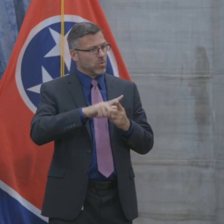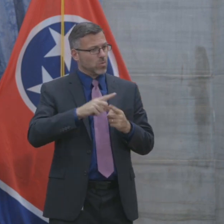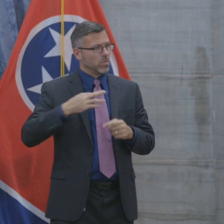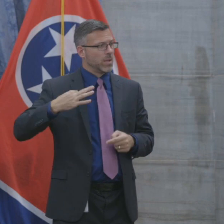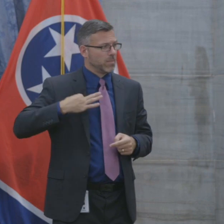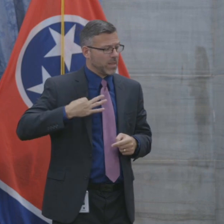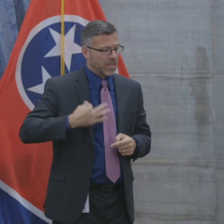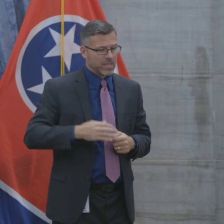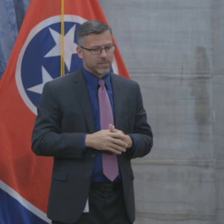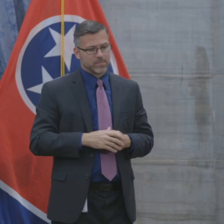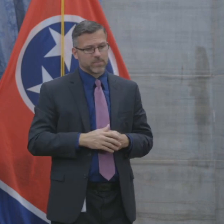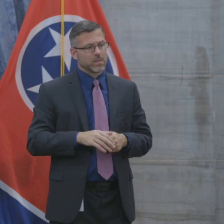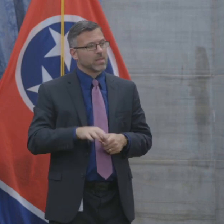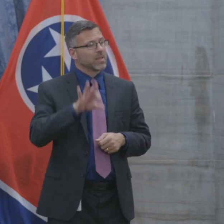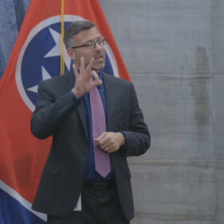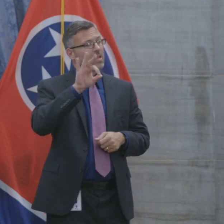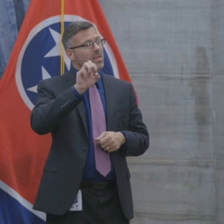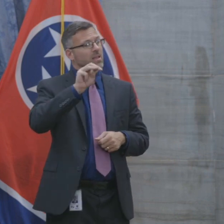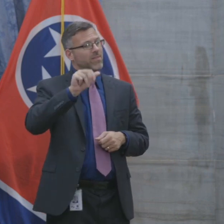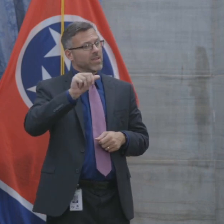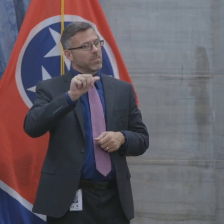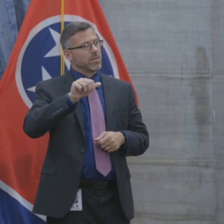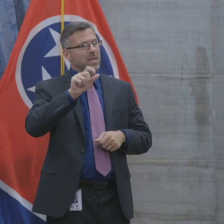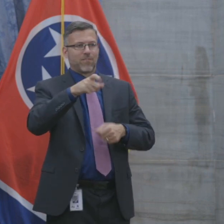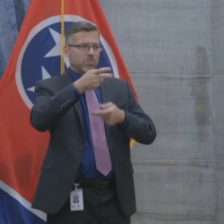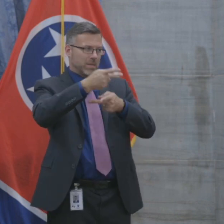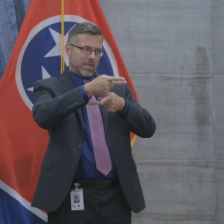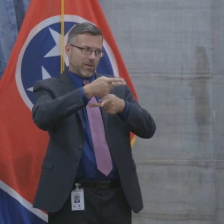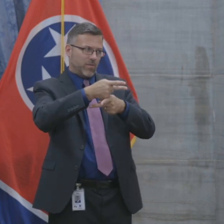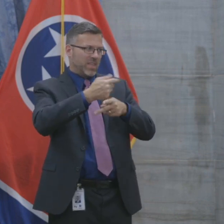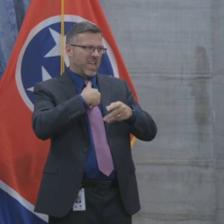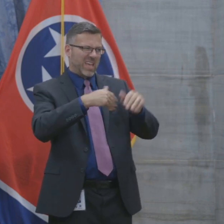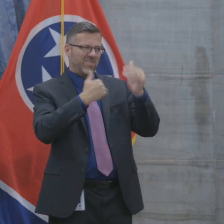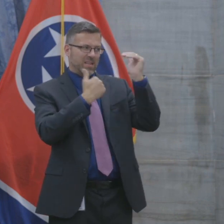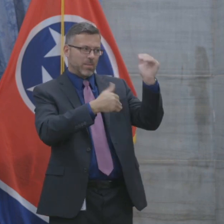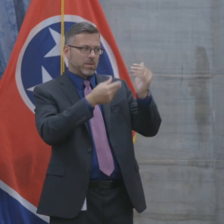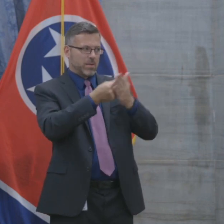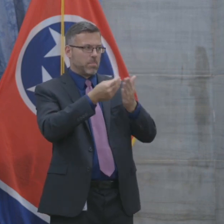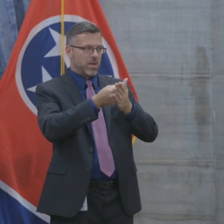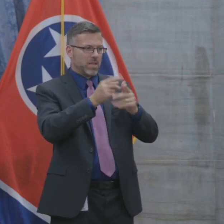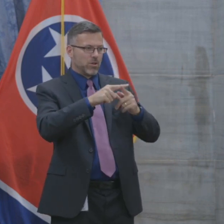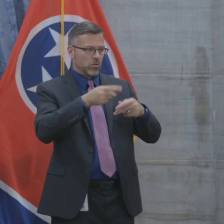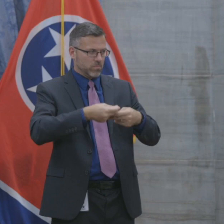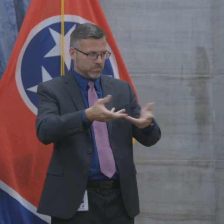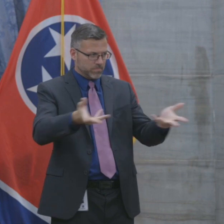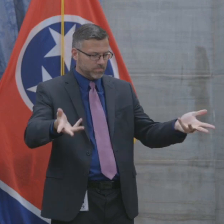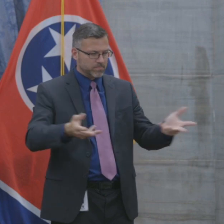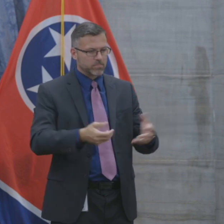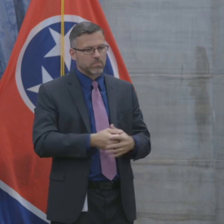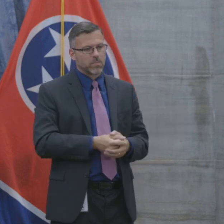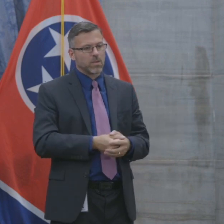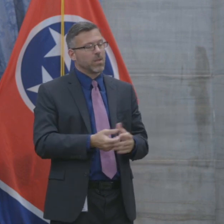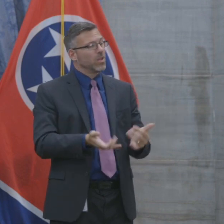FEMA is working to allocate those. That is why we just got the first three weeks the first installment that we had. We'll